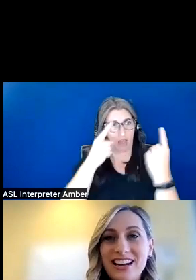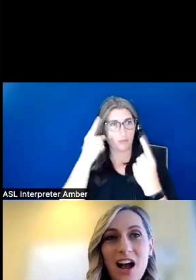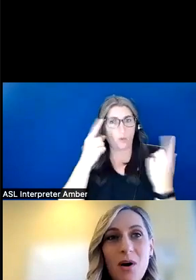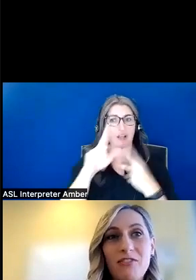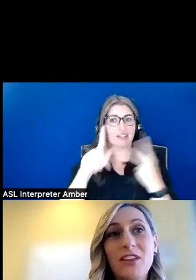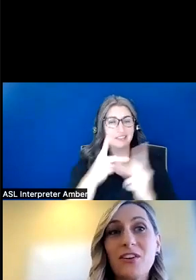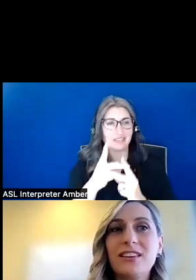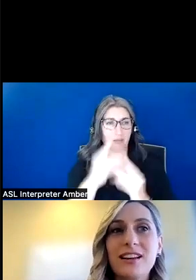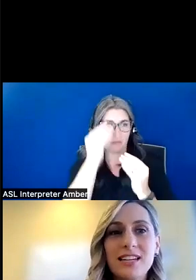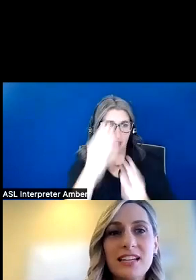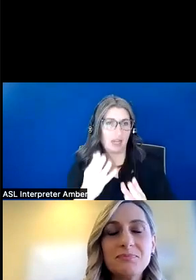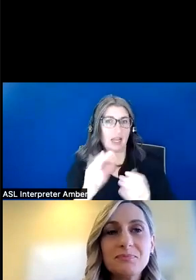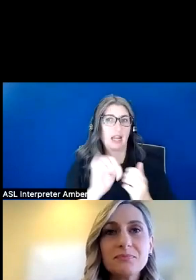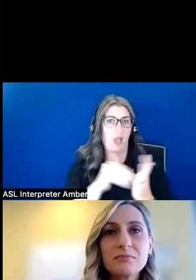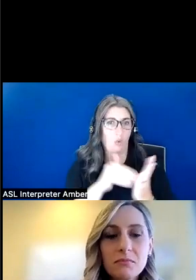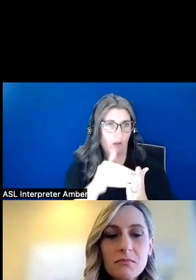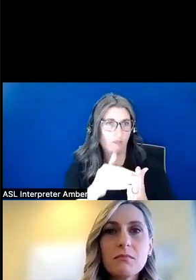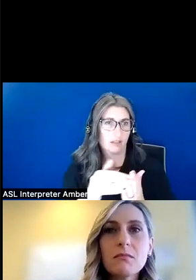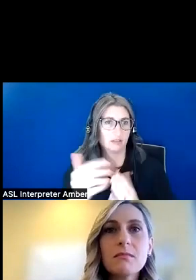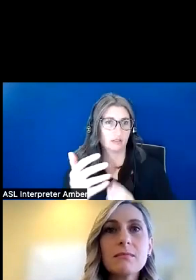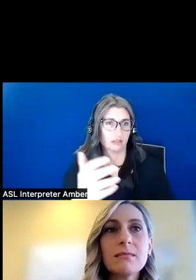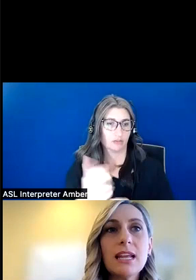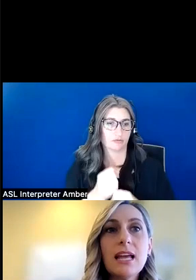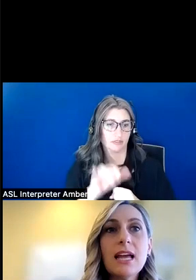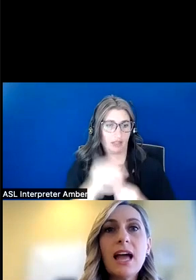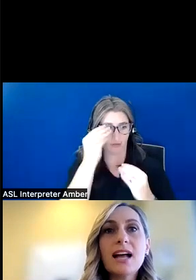and how often they're collecting it.